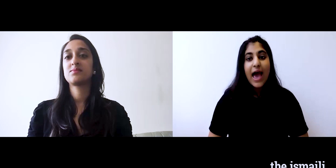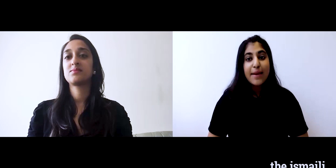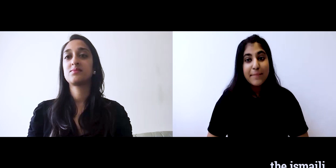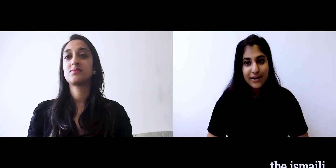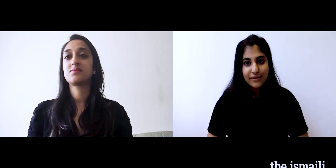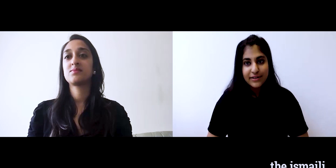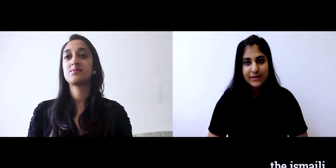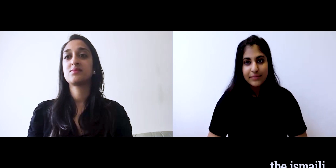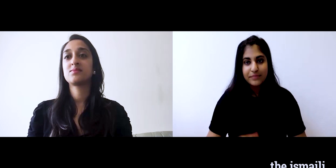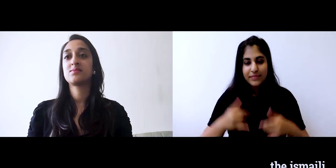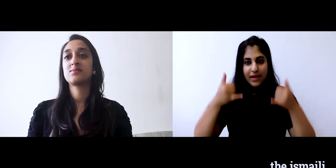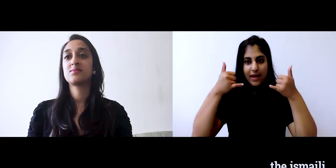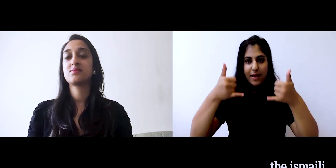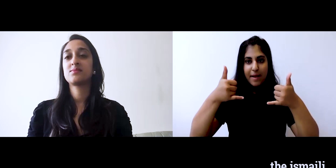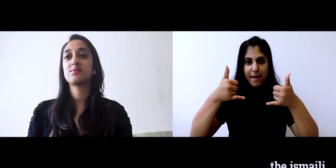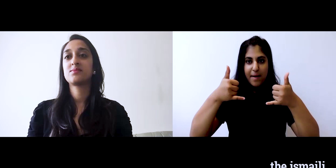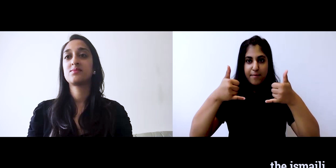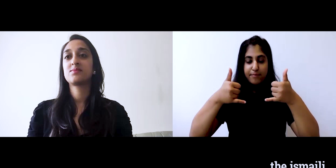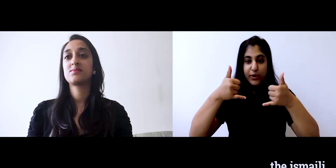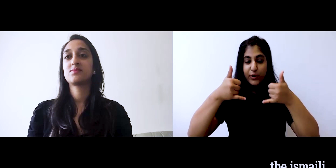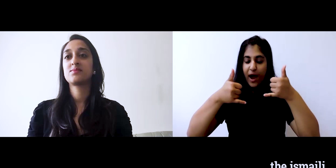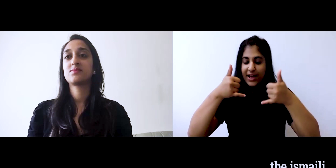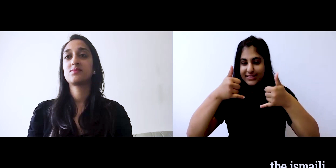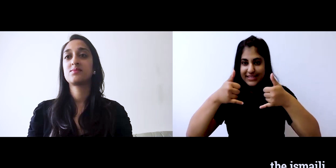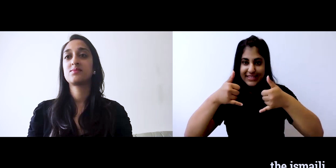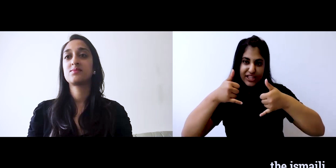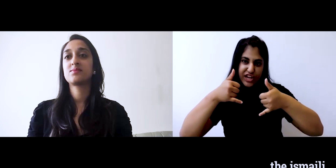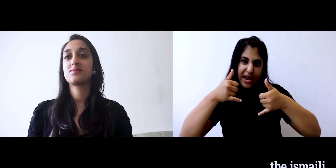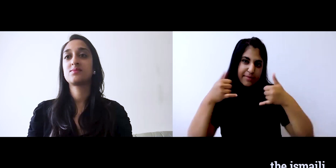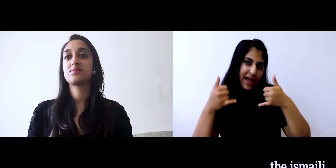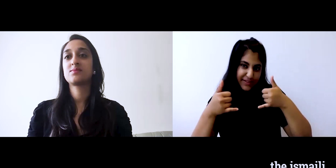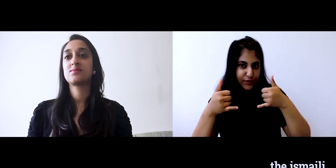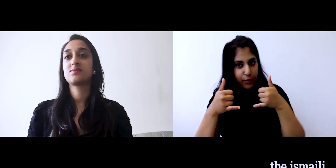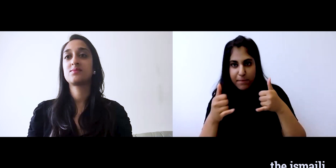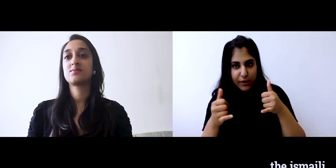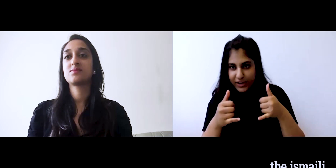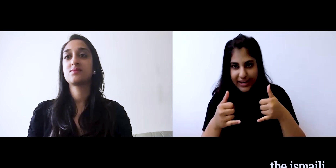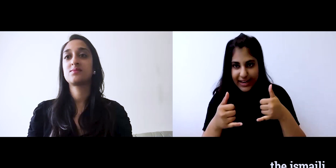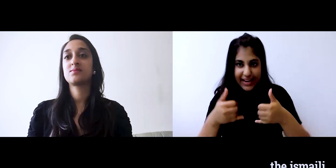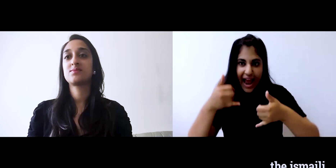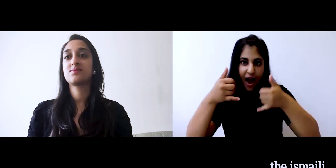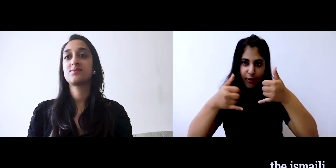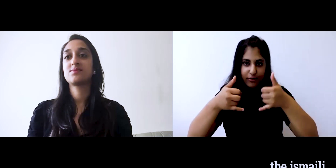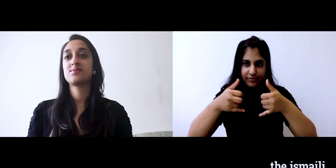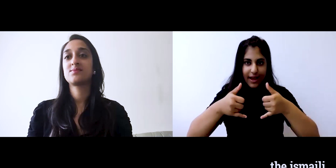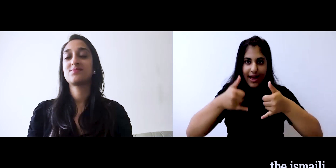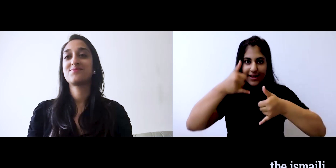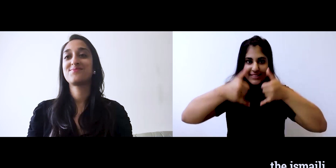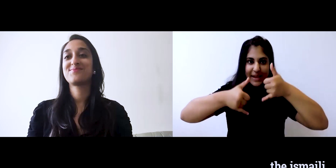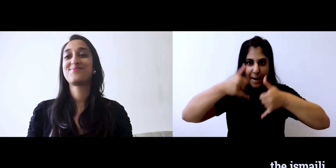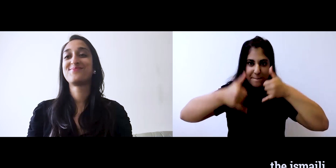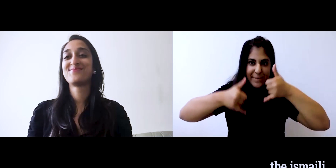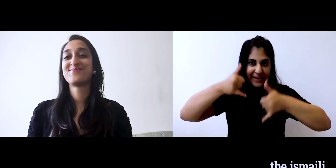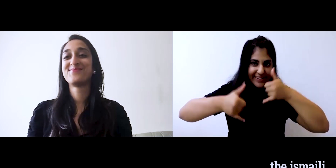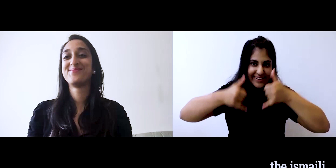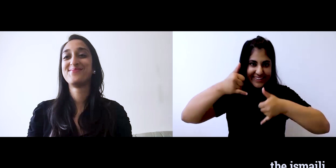and milk, put your hands into this shape as if you're milking a cow and milk.